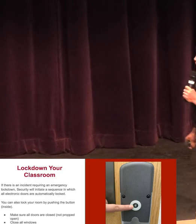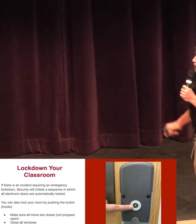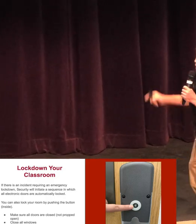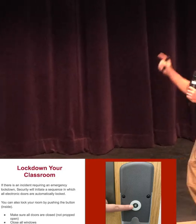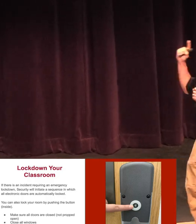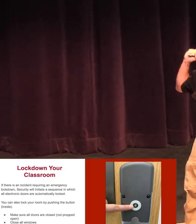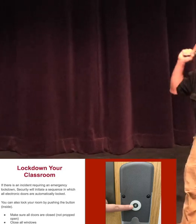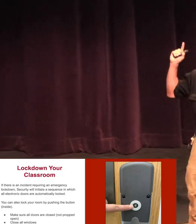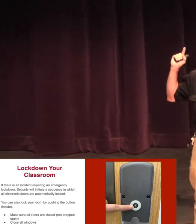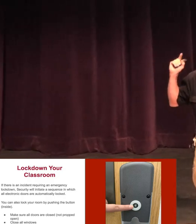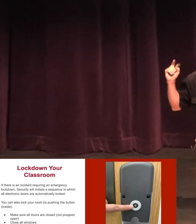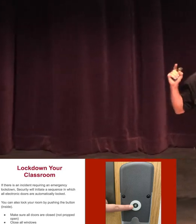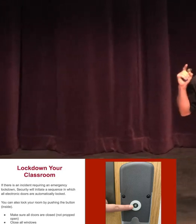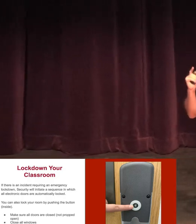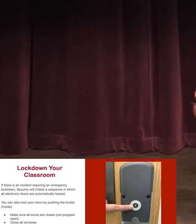push, and if you have an emergency, use it.